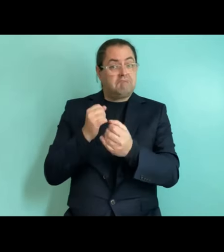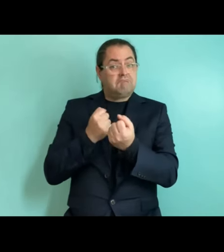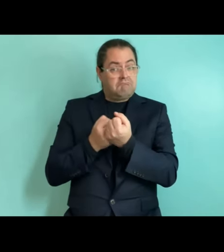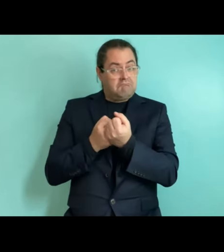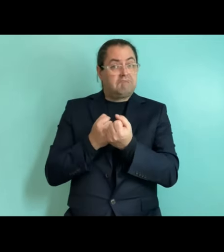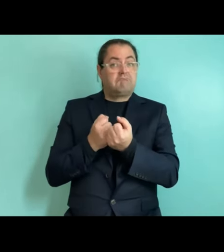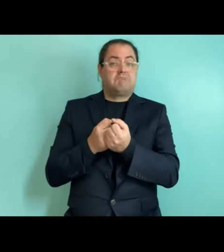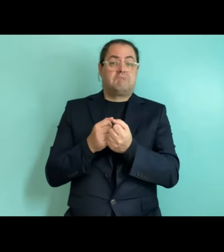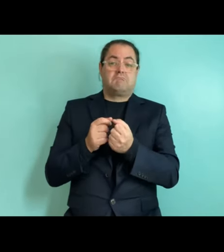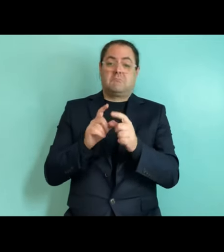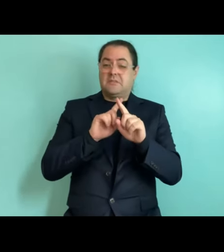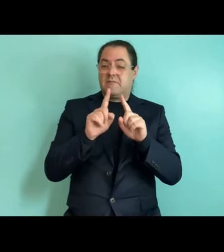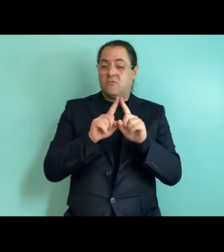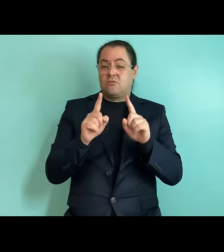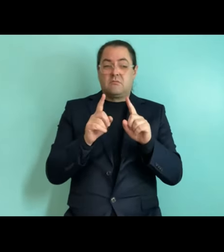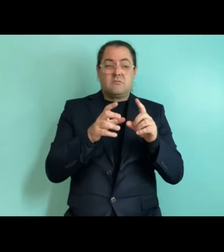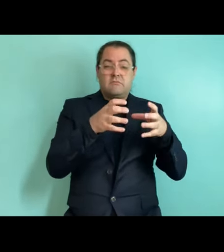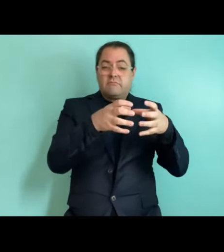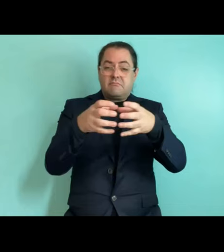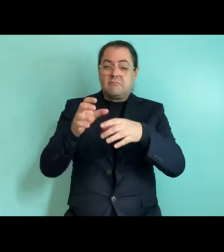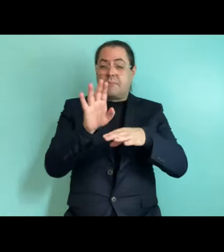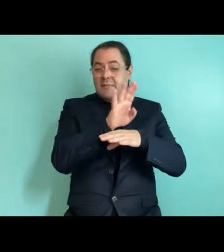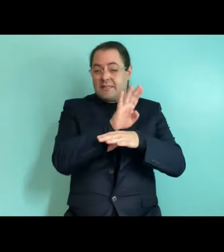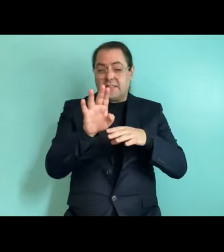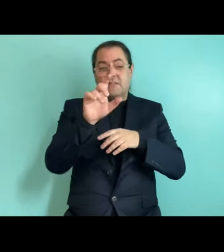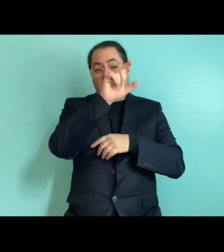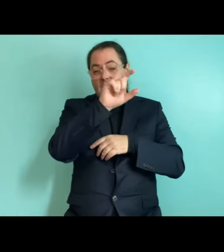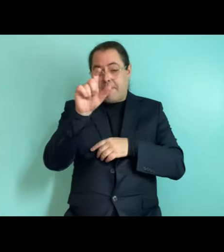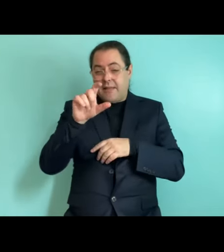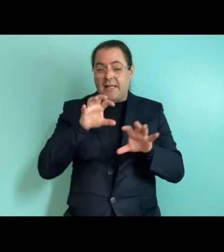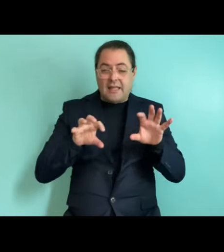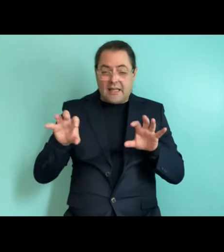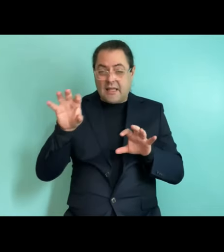levels as well as at the national level. 12:13:42 Normally companies ask us to go and